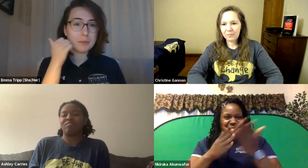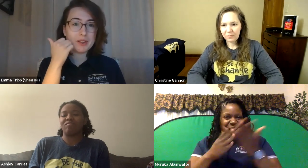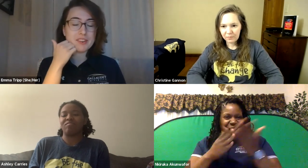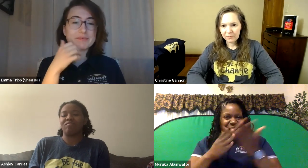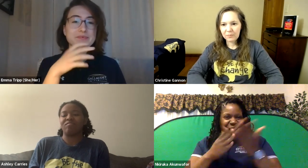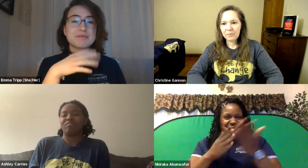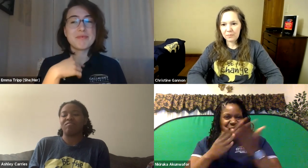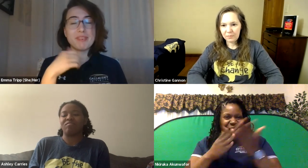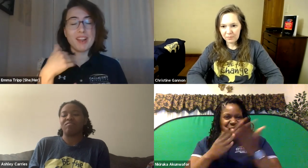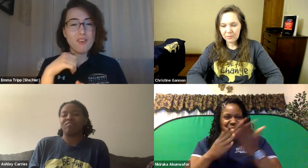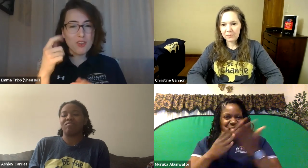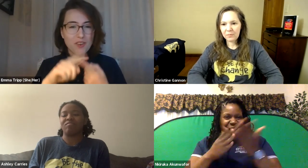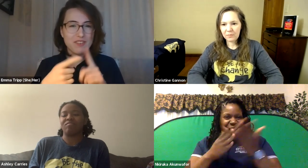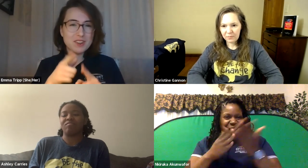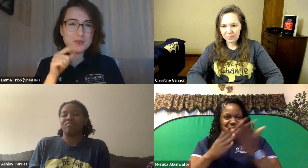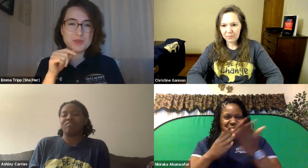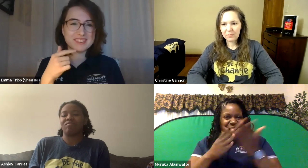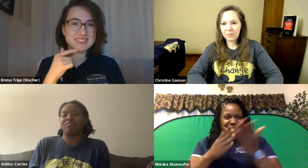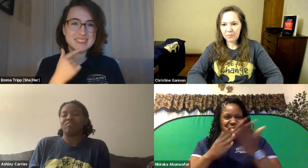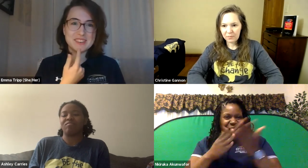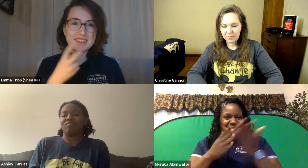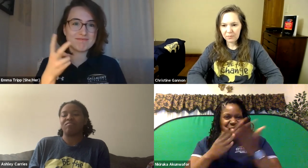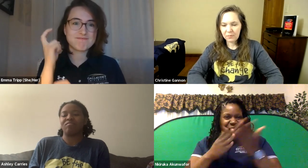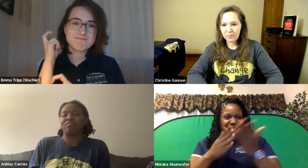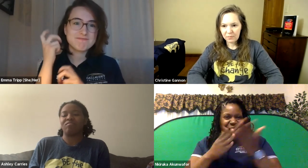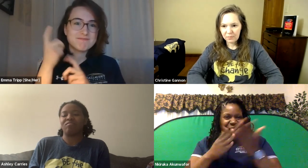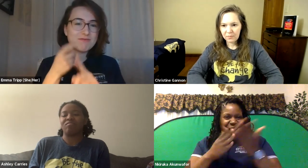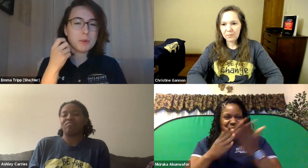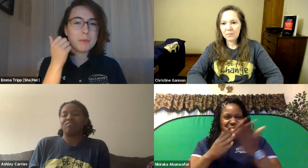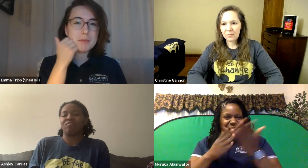And I have another friend who is seriously incapacitated by her periods